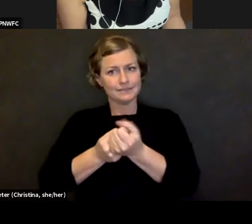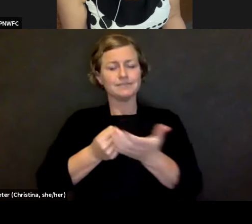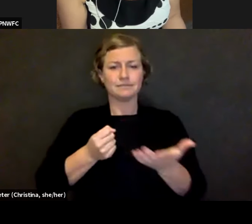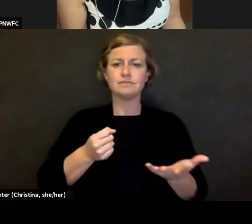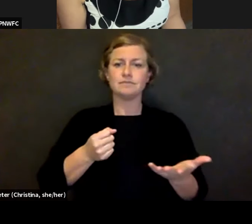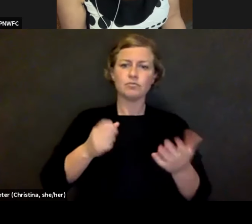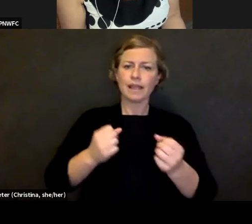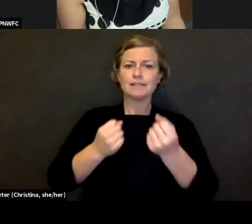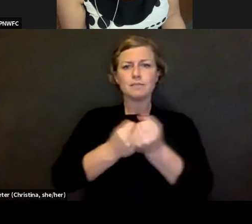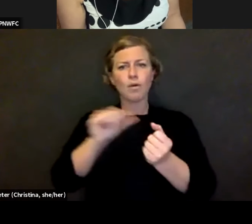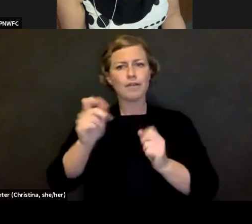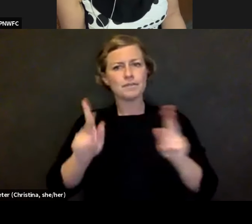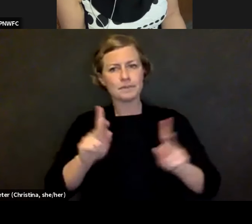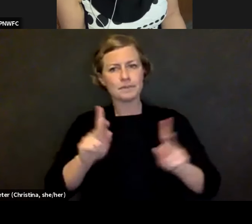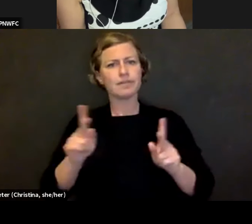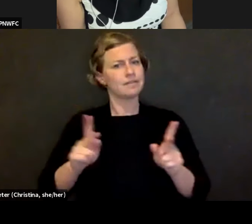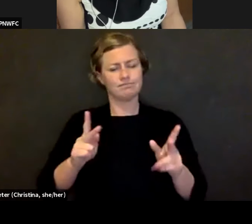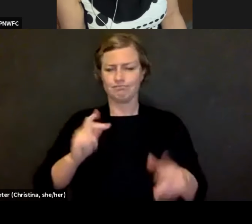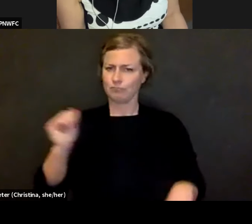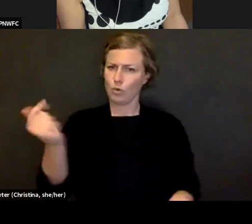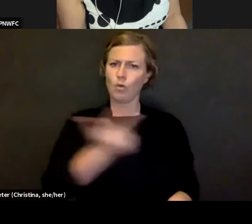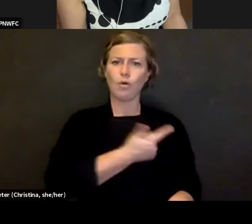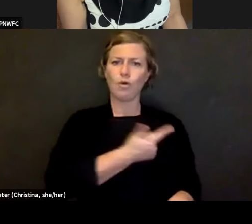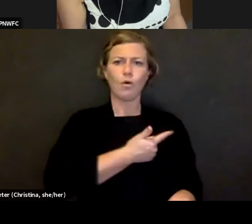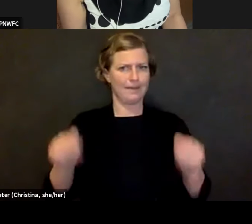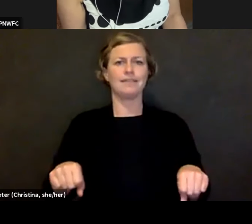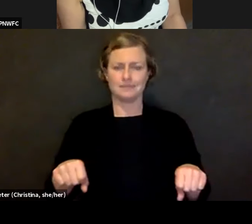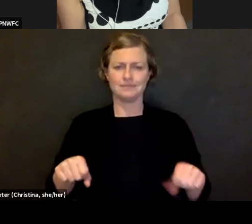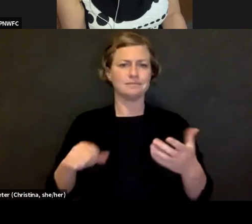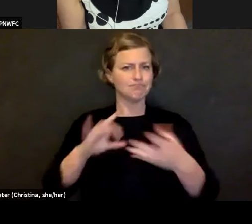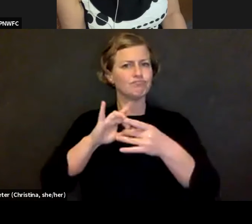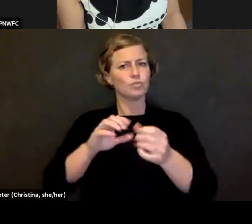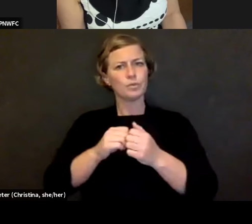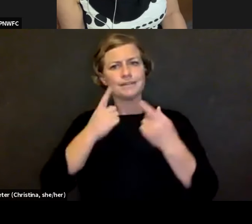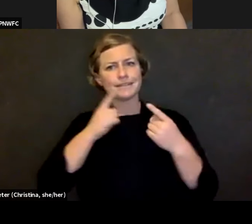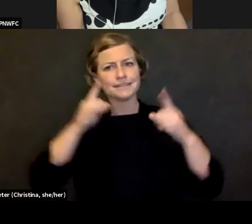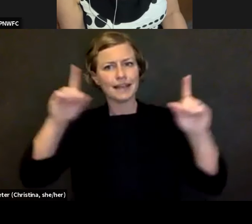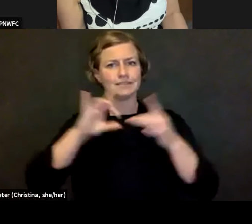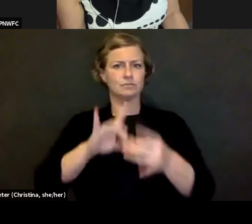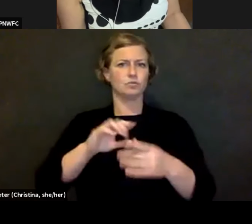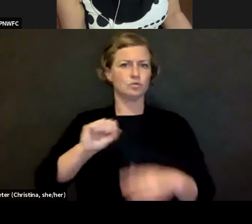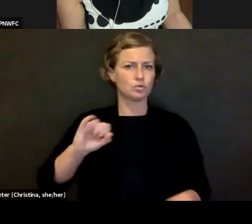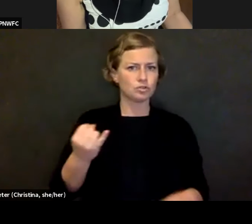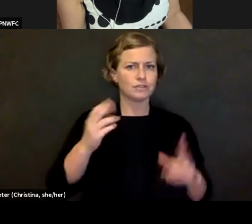and skills to advocate for things they believe in and to